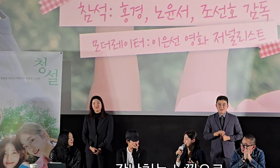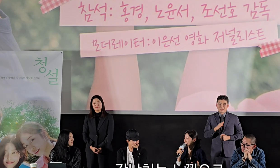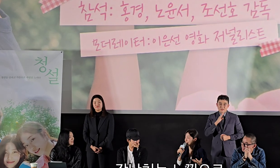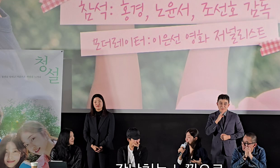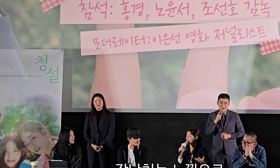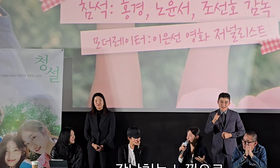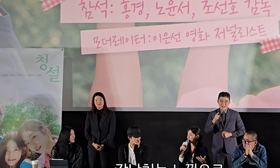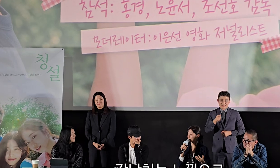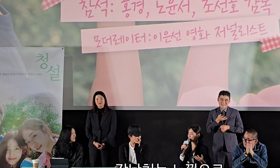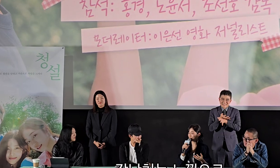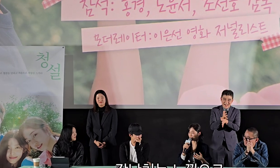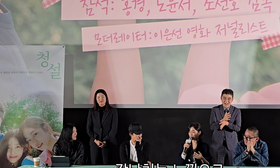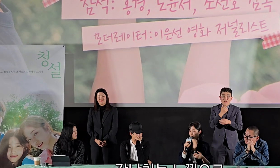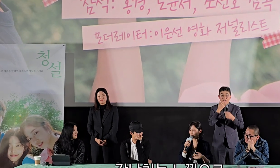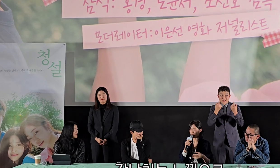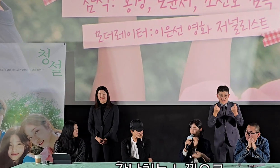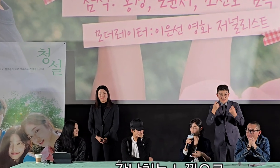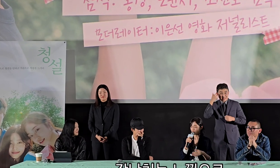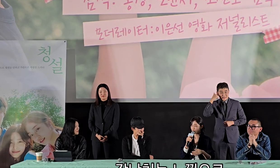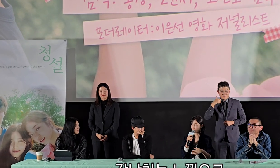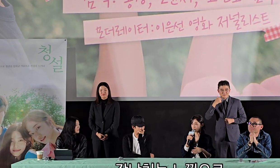so it felt like we were joking around.